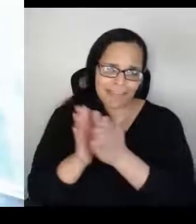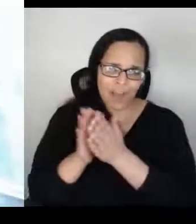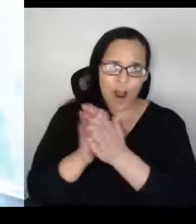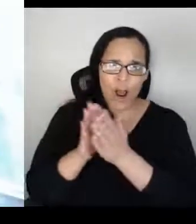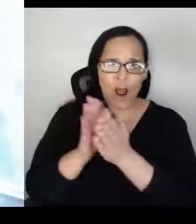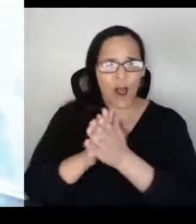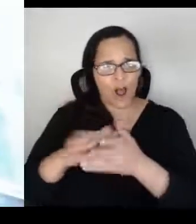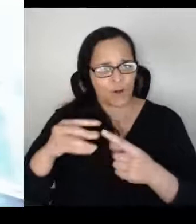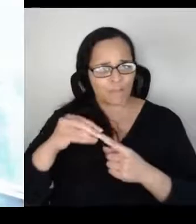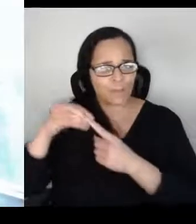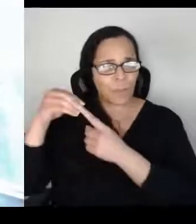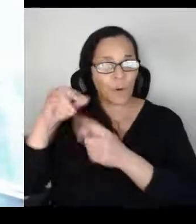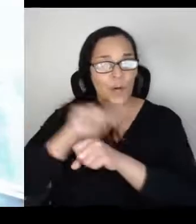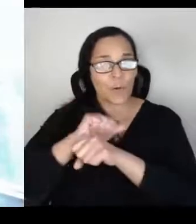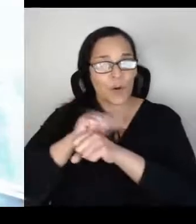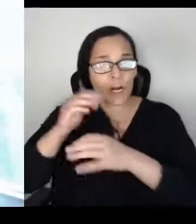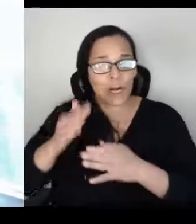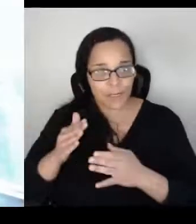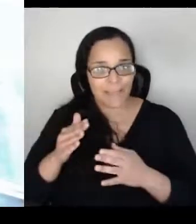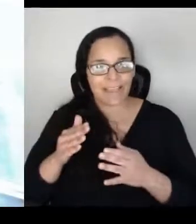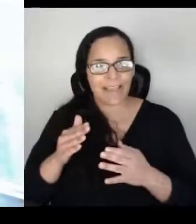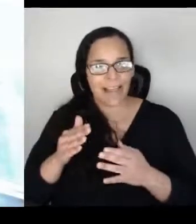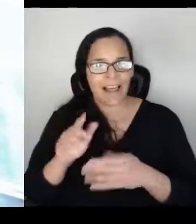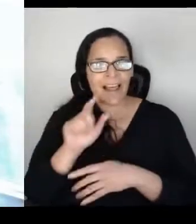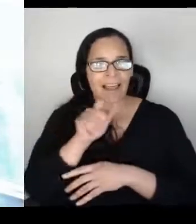then we forgot that they also needed permanent protections,